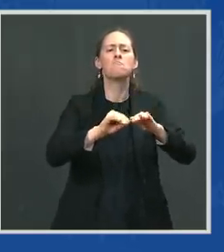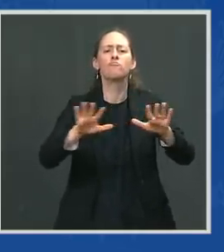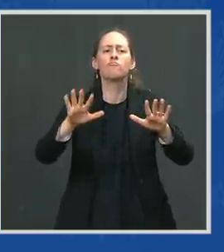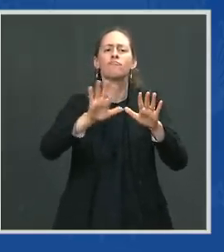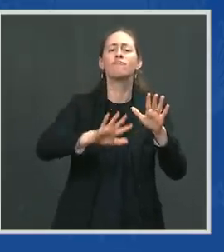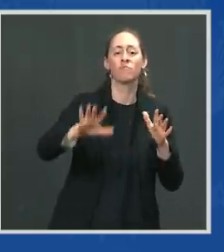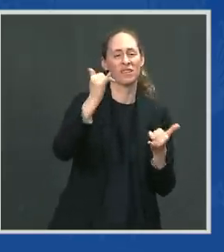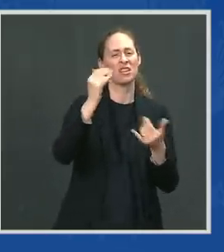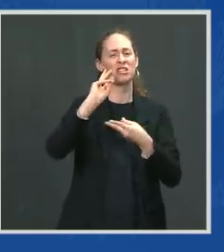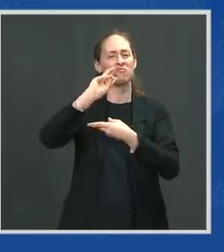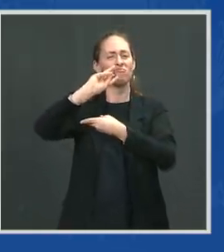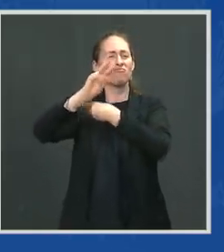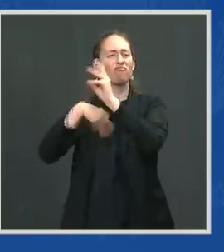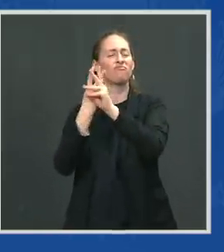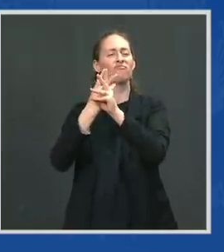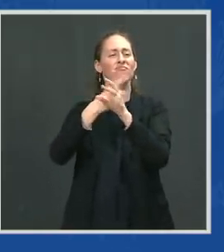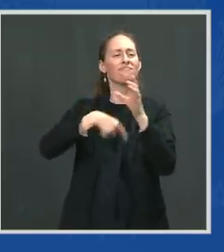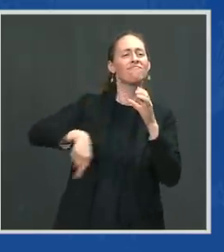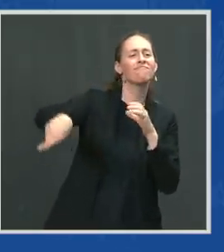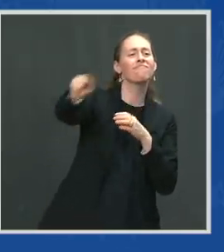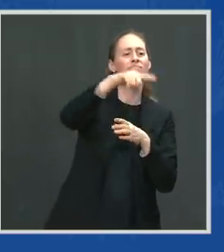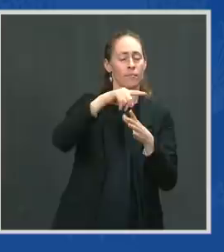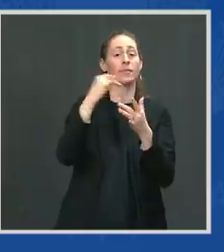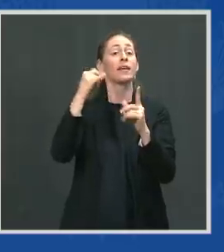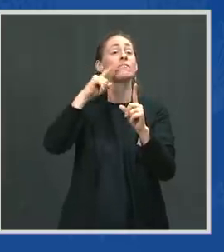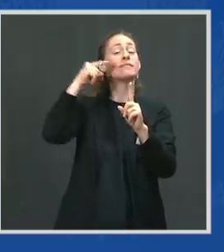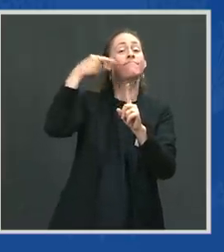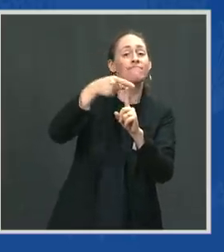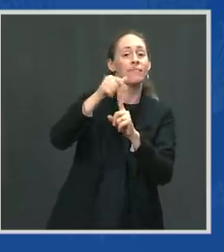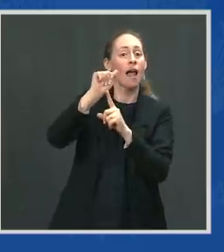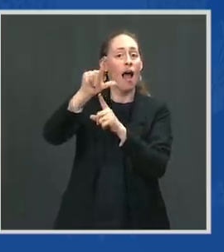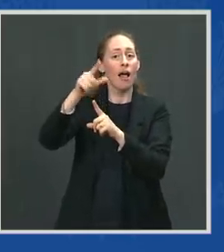al Qaeda in the Arabian Peninsula; al-Nusra in Syria;